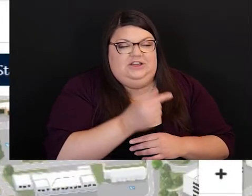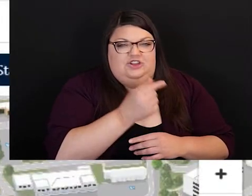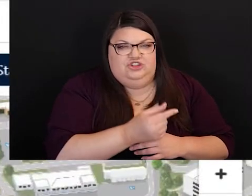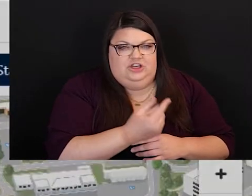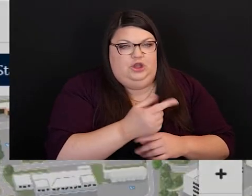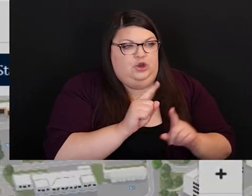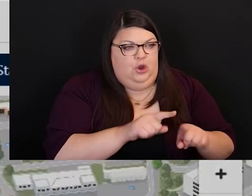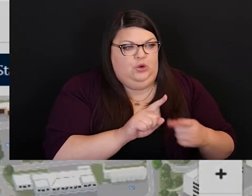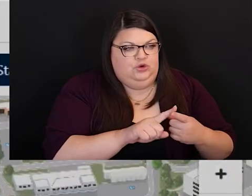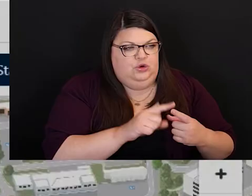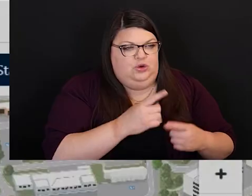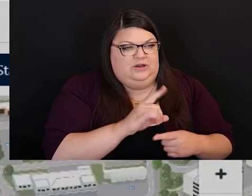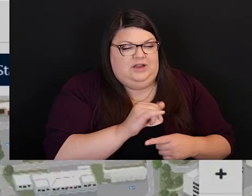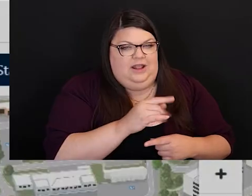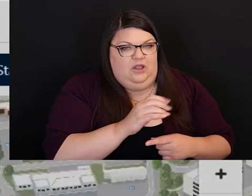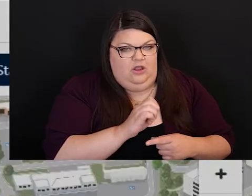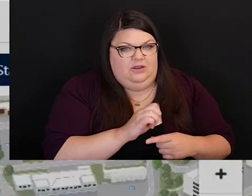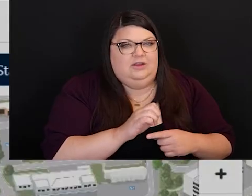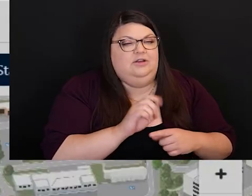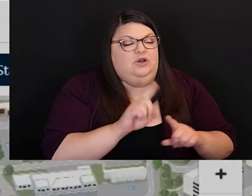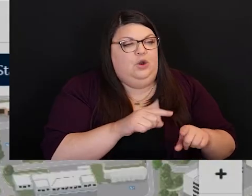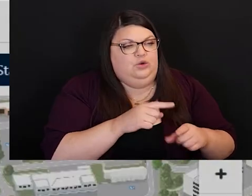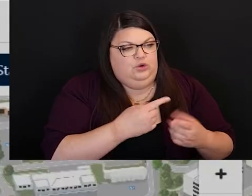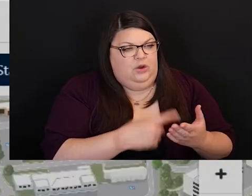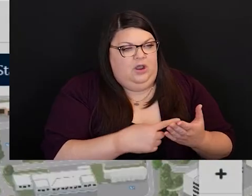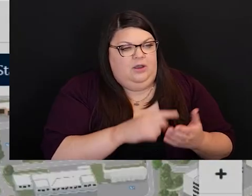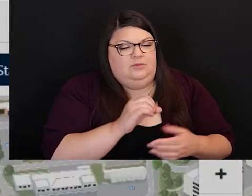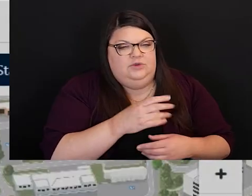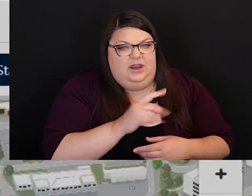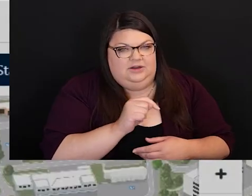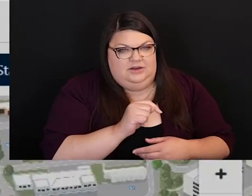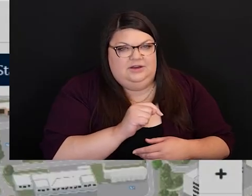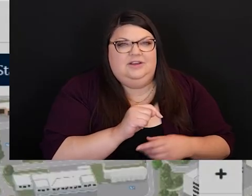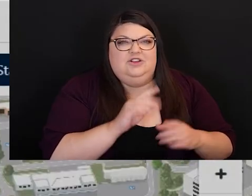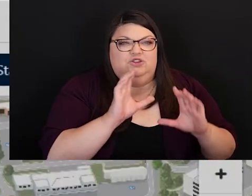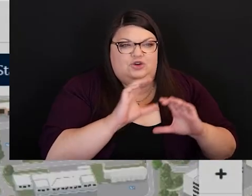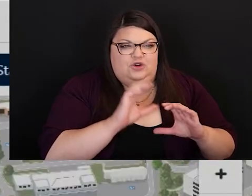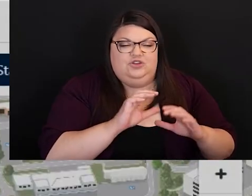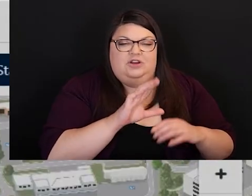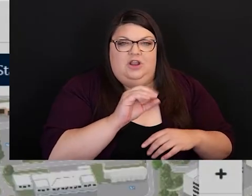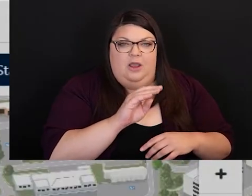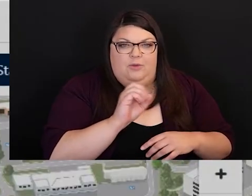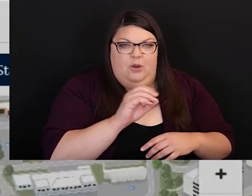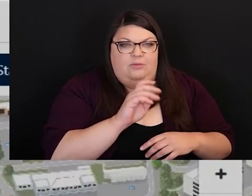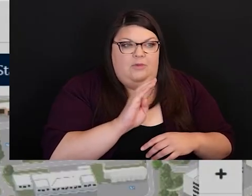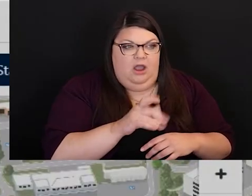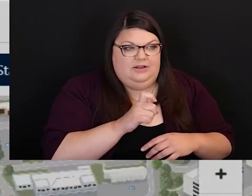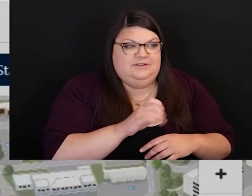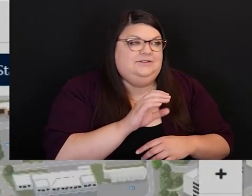dialog. Enter. (beep) Go to dialog object. Clickable. Search property page object. Combo box collapsed. Has- Enter.